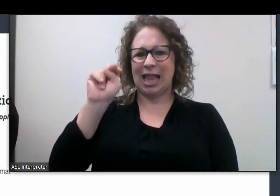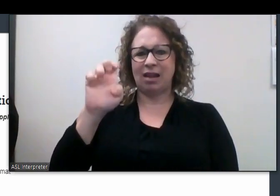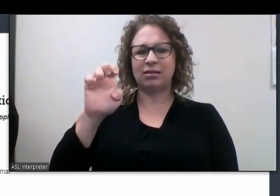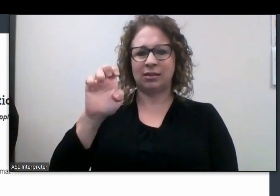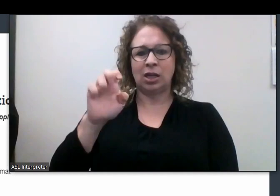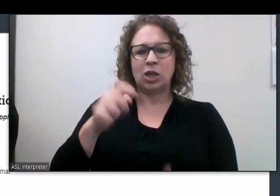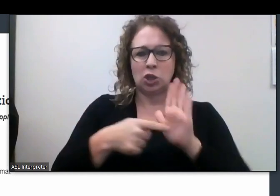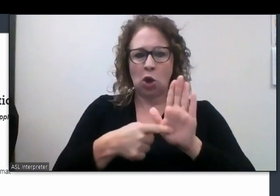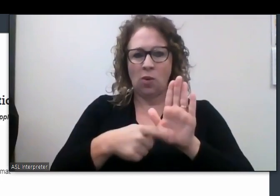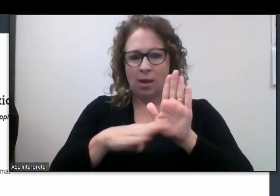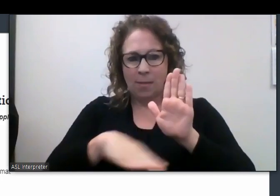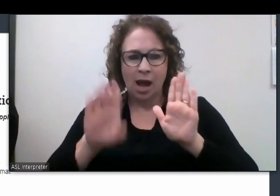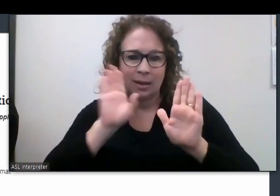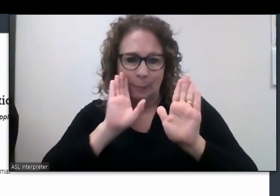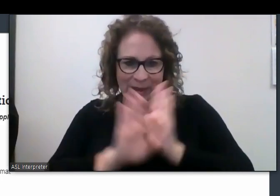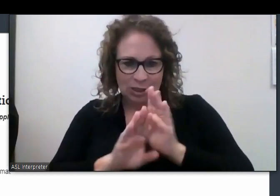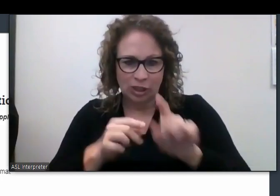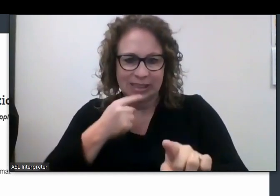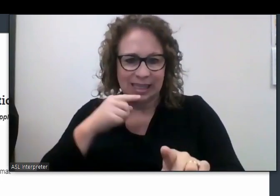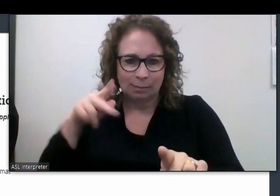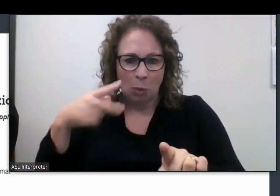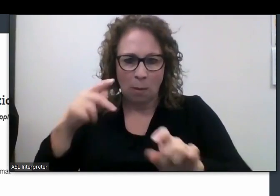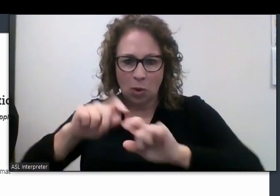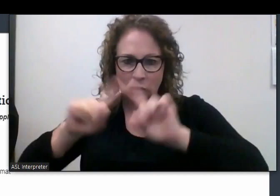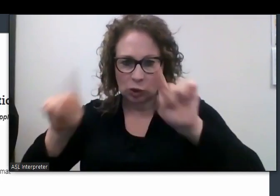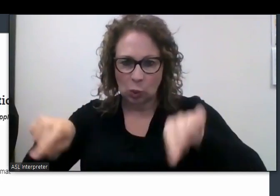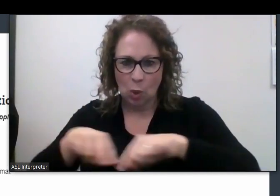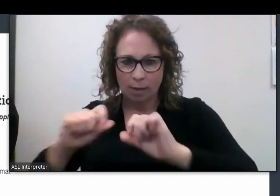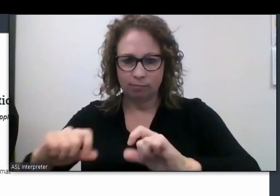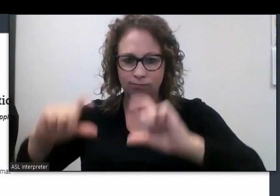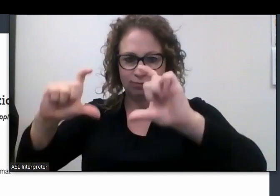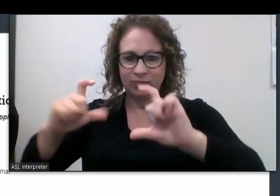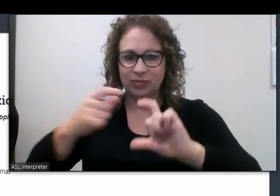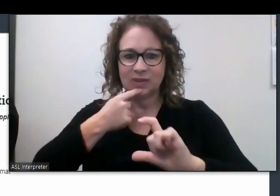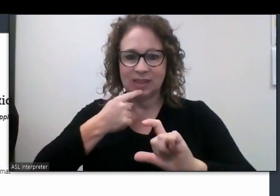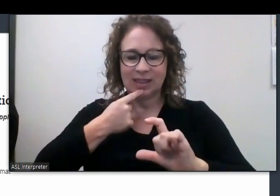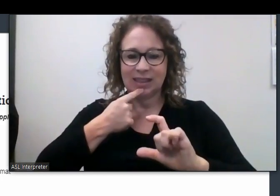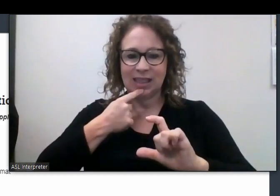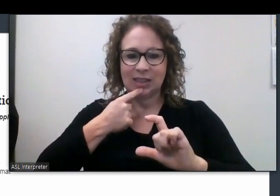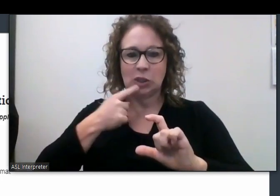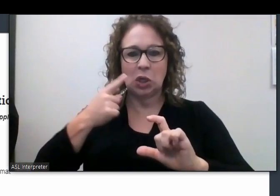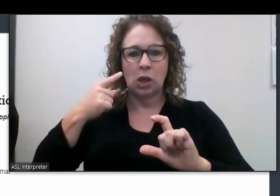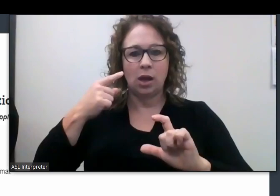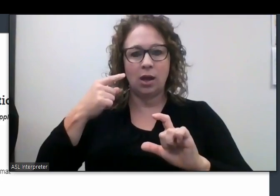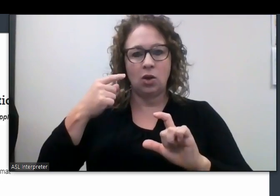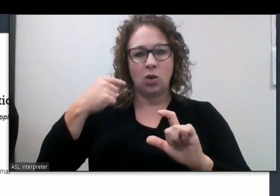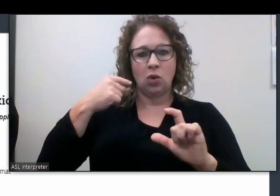in the bottom screenshot where the purple popup box has an open text field for accommodations,